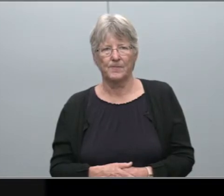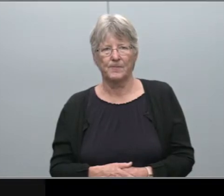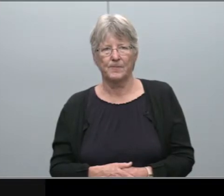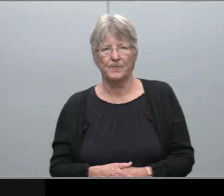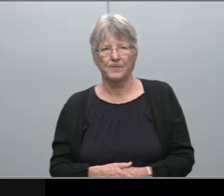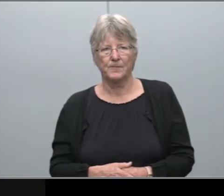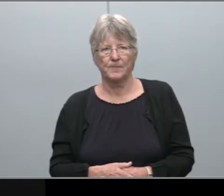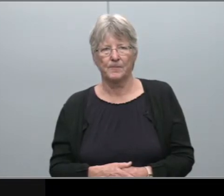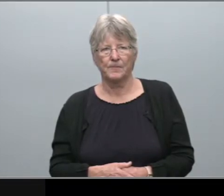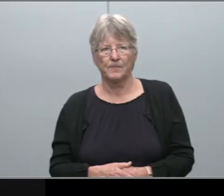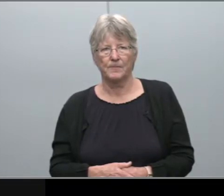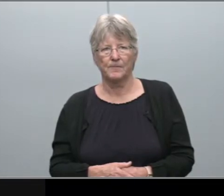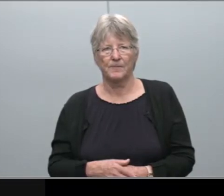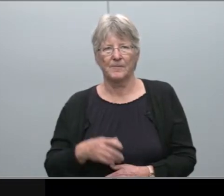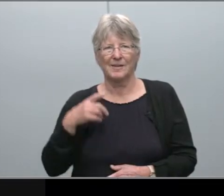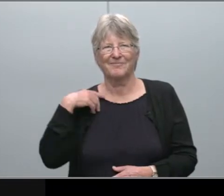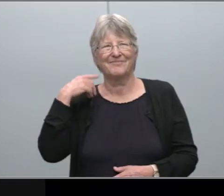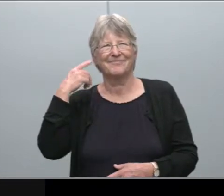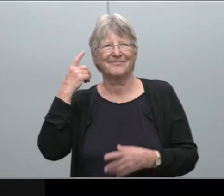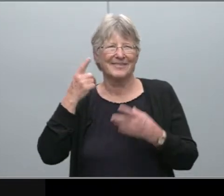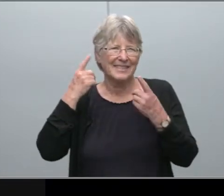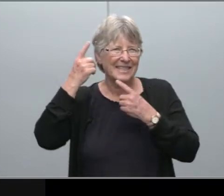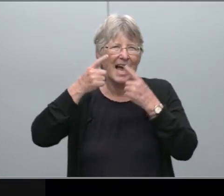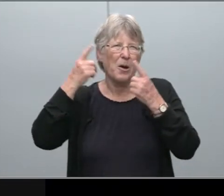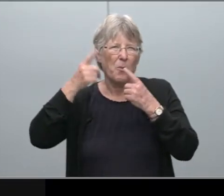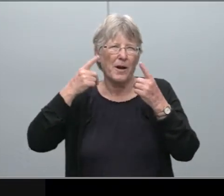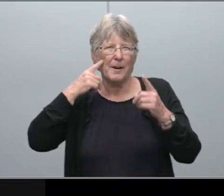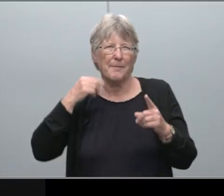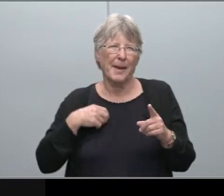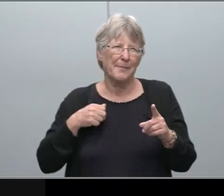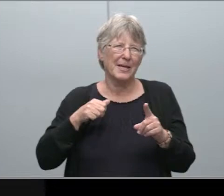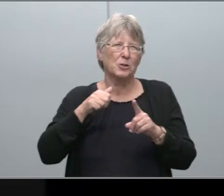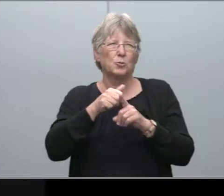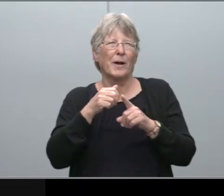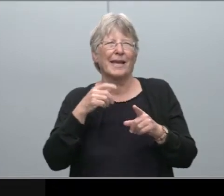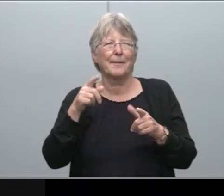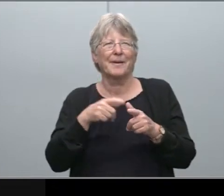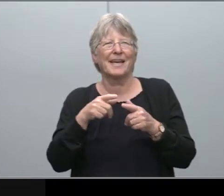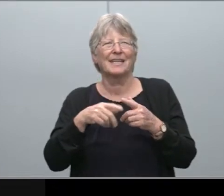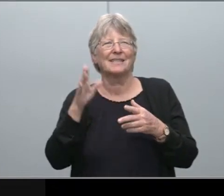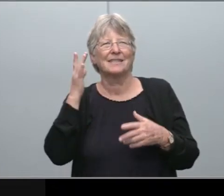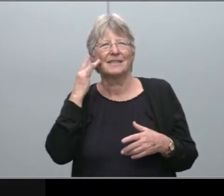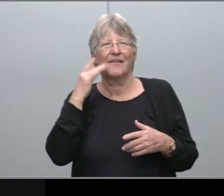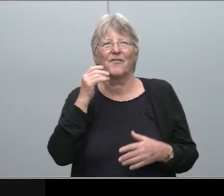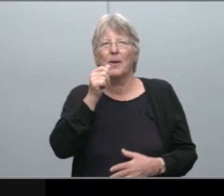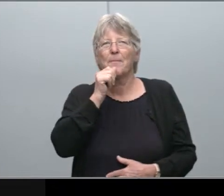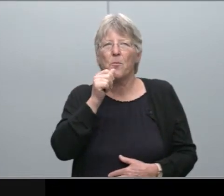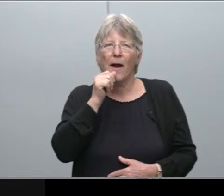And then teachers also need to give other options if they are trying to just make sure kids are present.